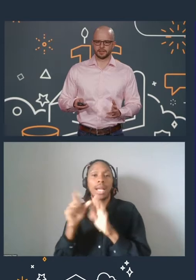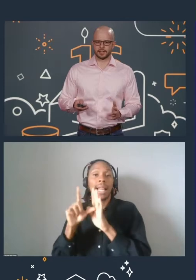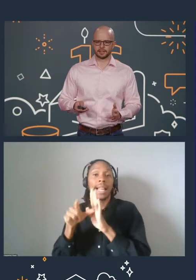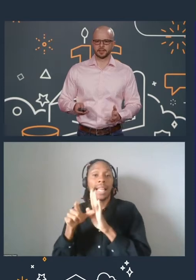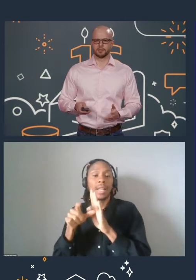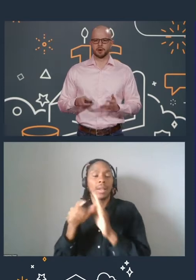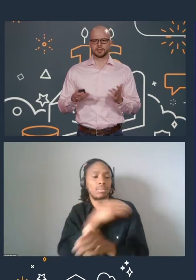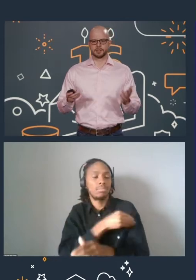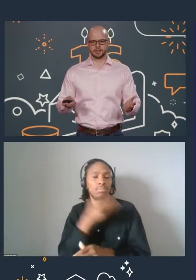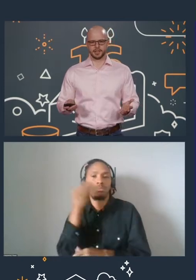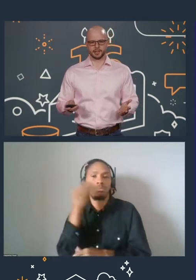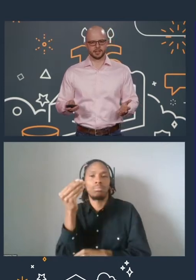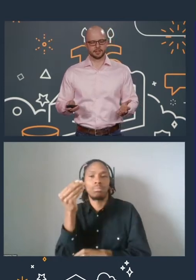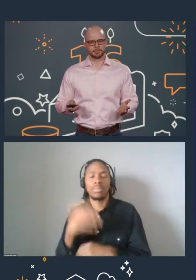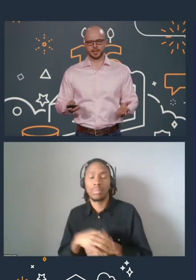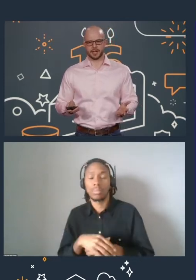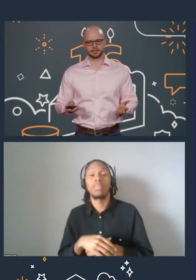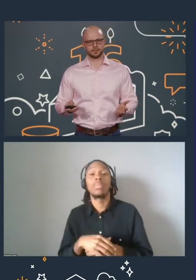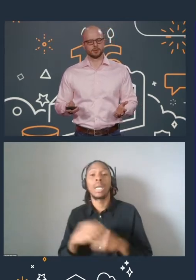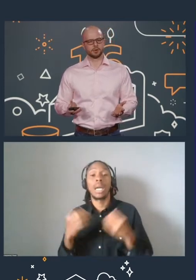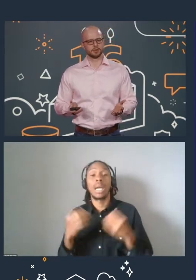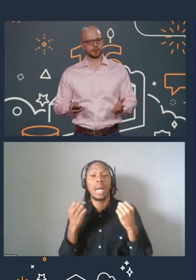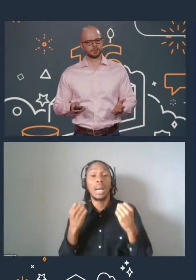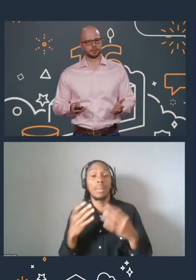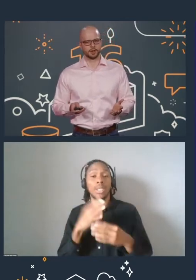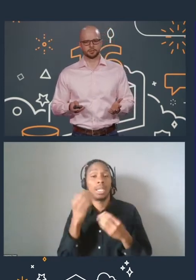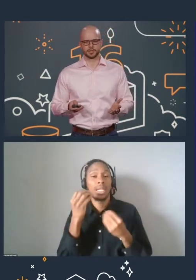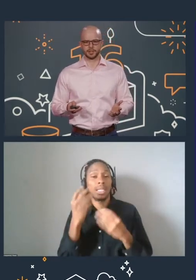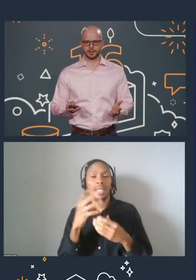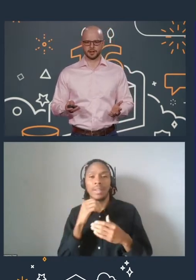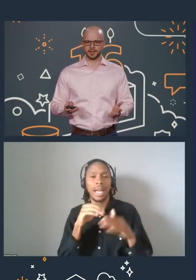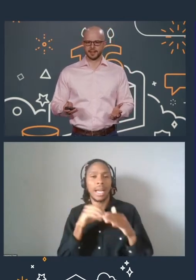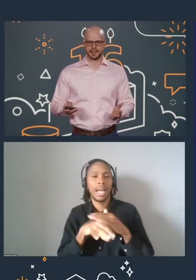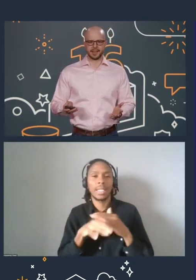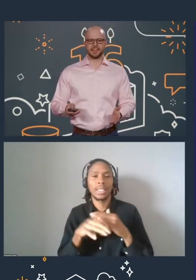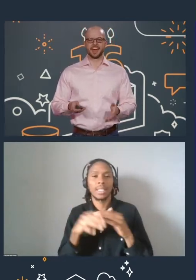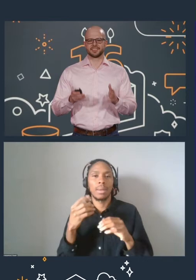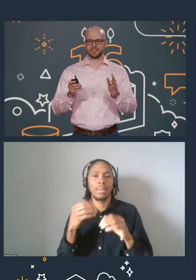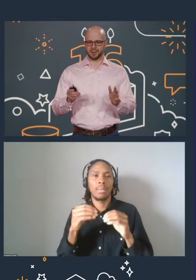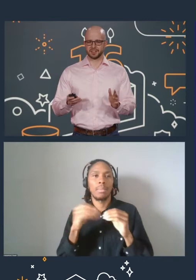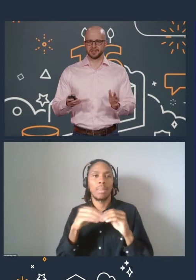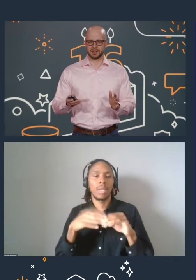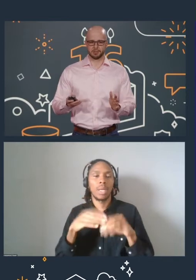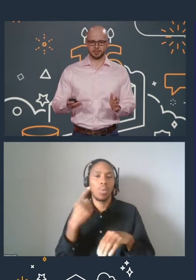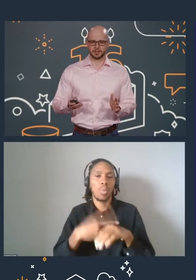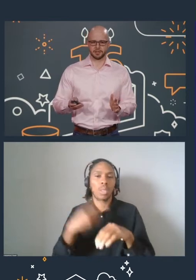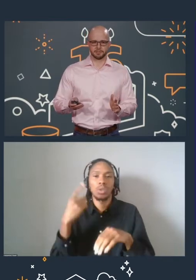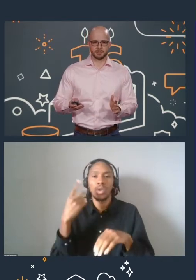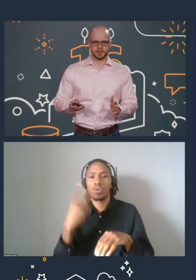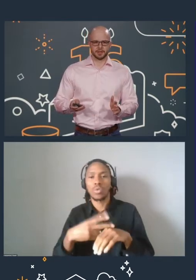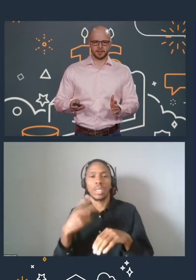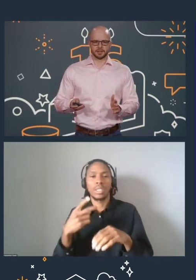it's likely that much of their data isn't being accessed more than once or twice per year. And that's an archiving opportunity.